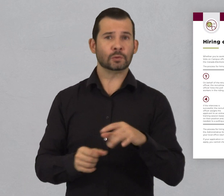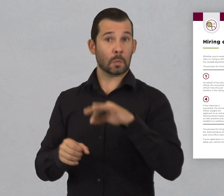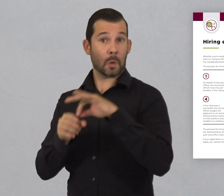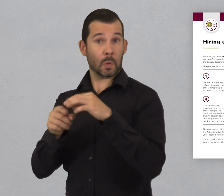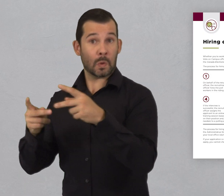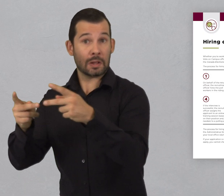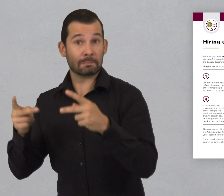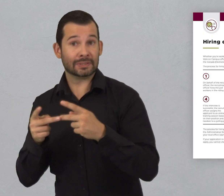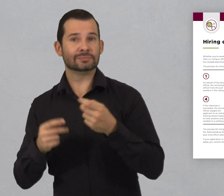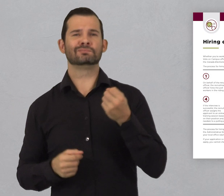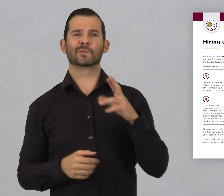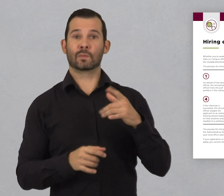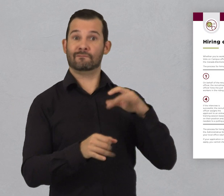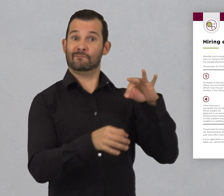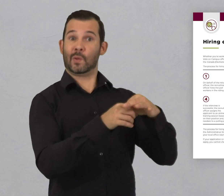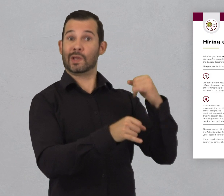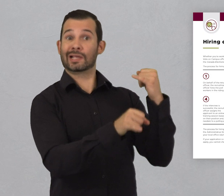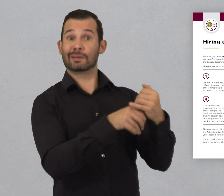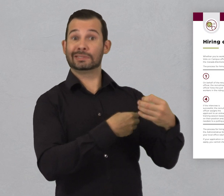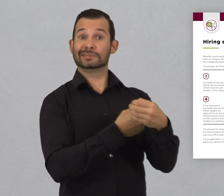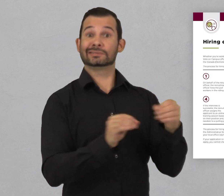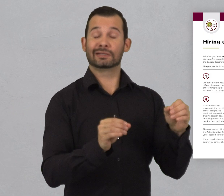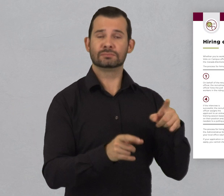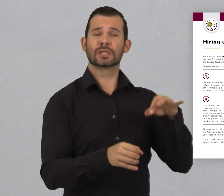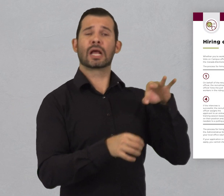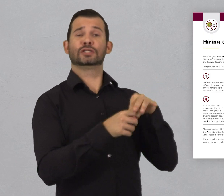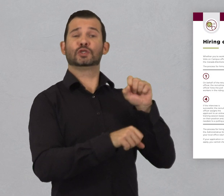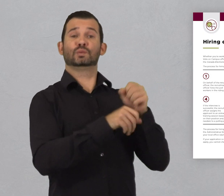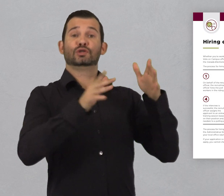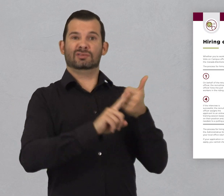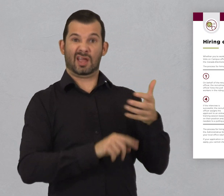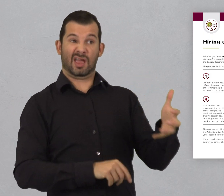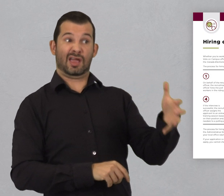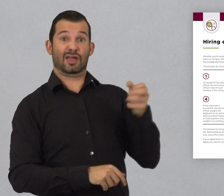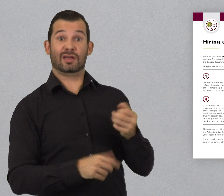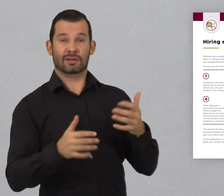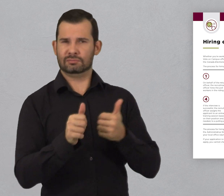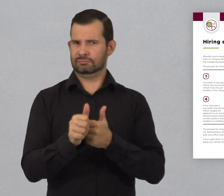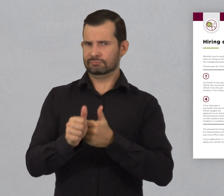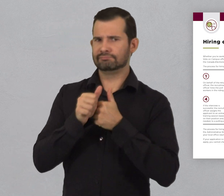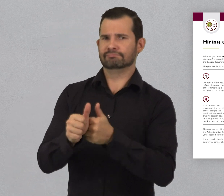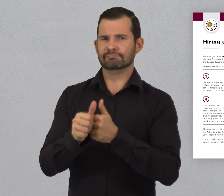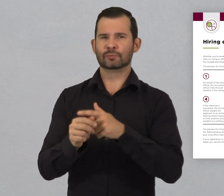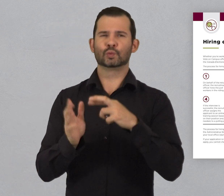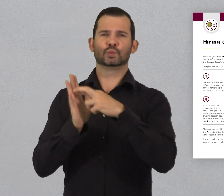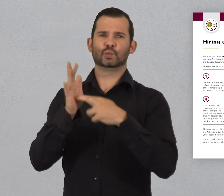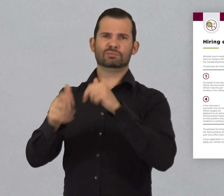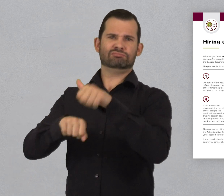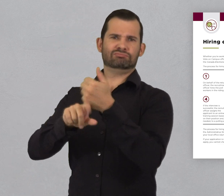Canada office, a polling place or a Vote on Campus office, election workers are hired according to